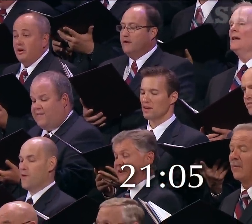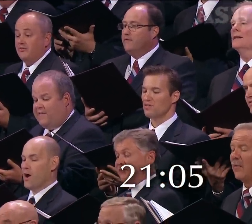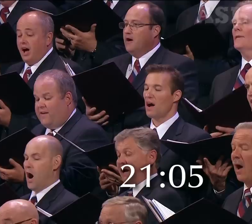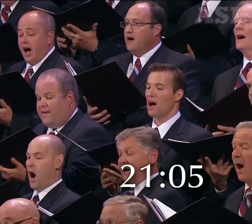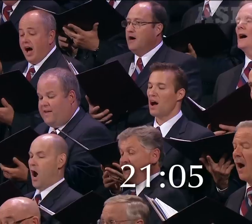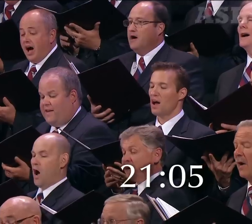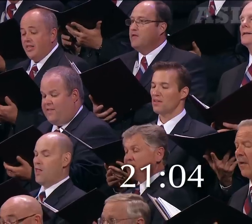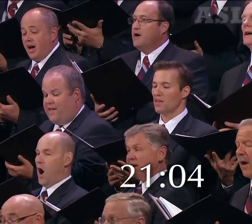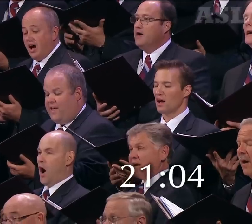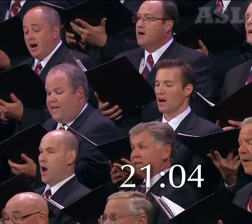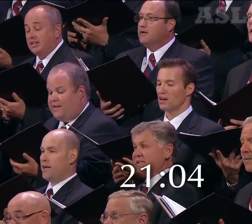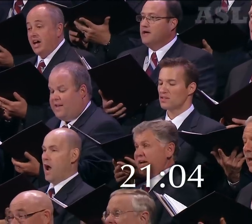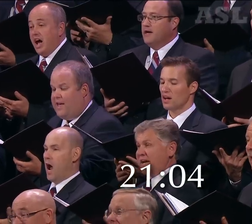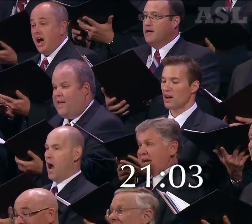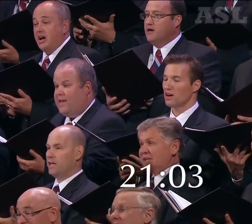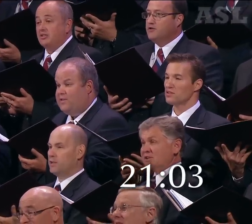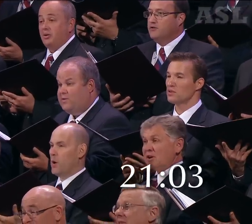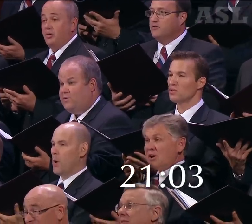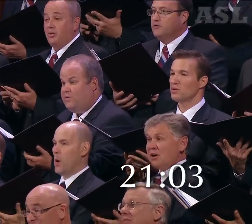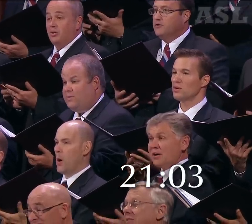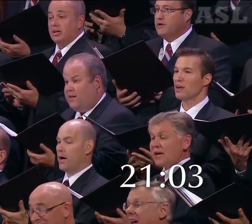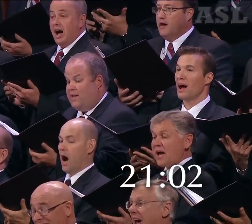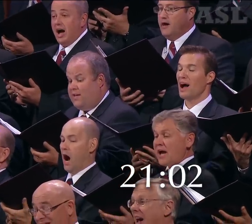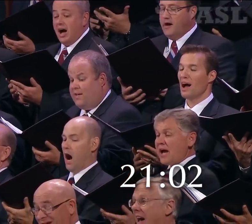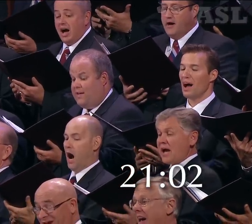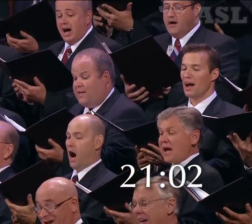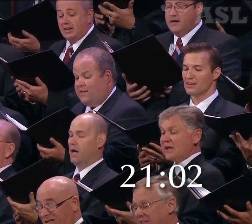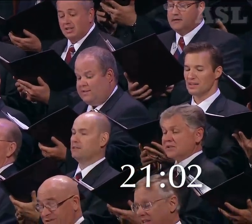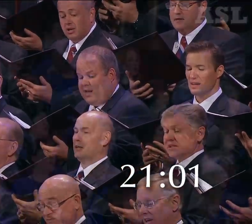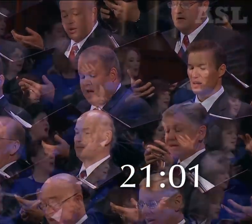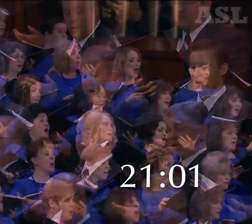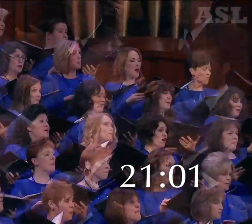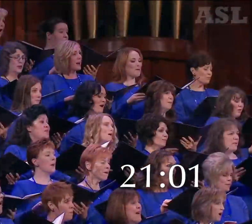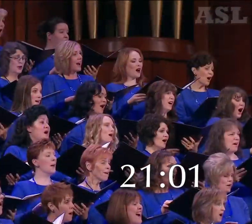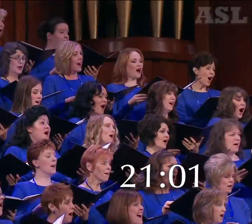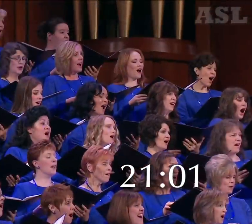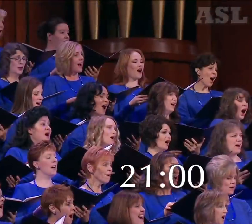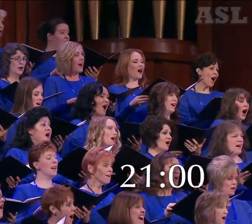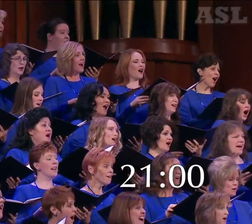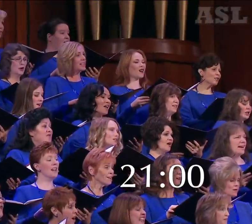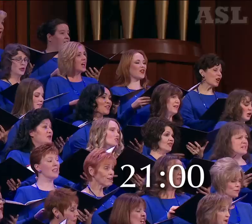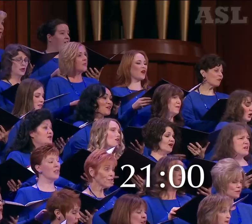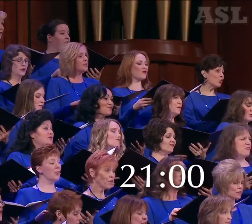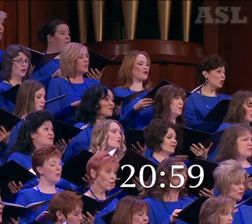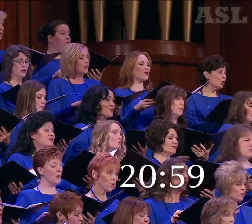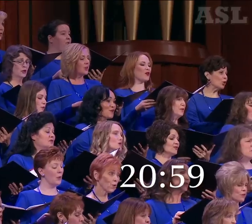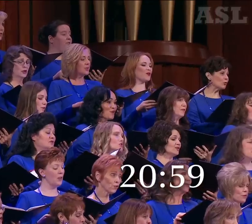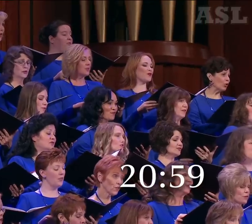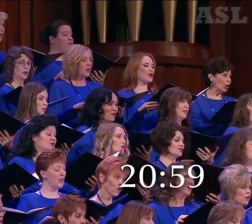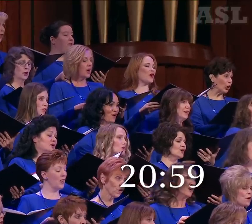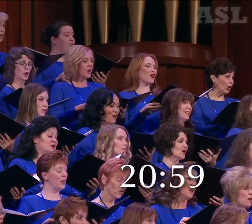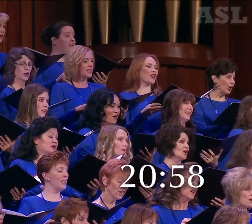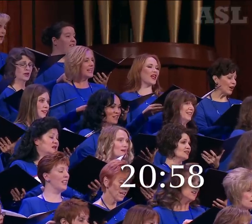THIS IS THE ENGLISH CLOSED CAPTION CHANNEL OF THE CHURCH OF JESUS CHRIST OF LATTER-DAY SAINTS.